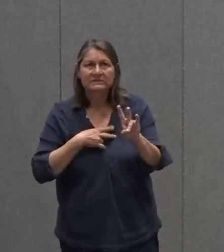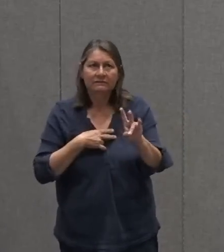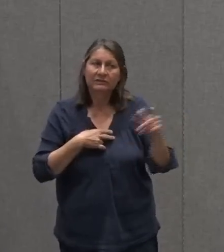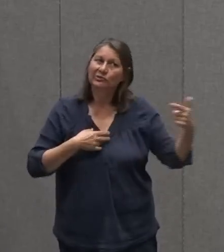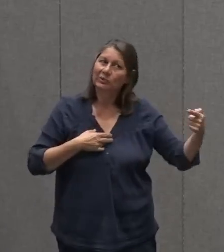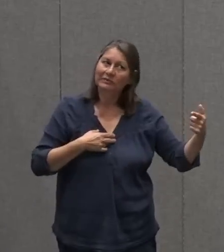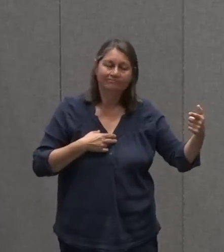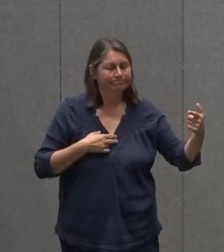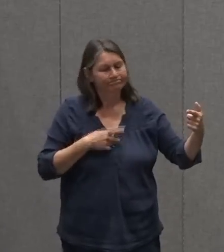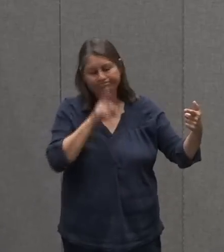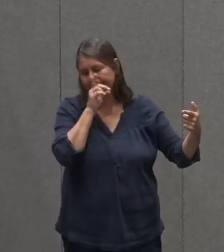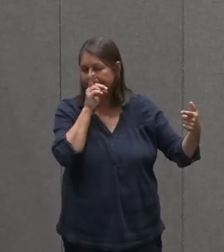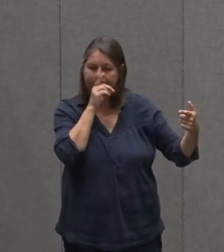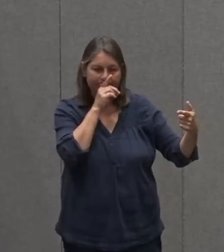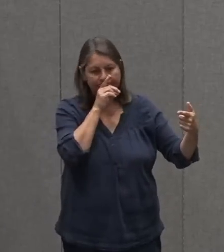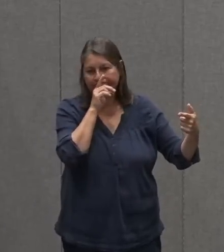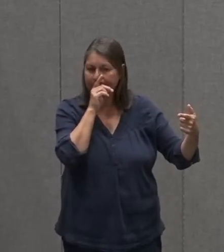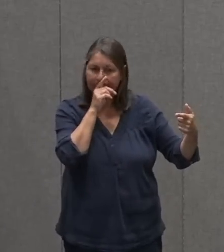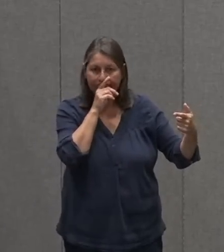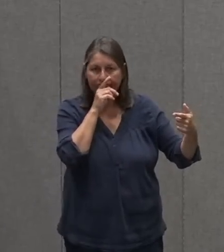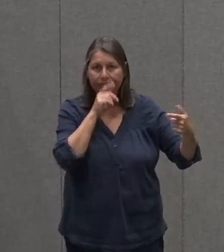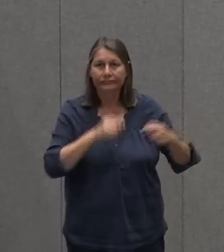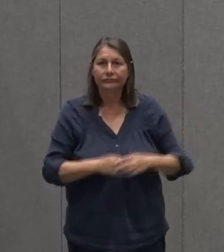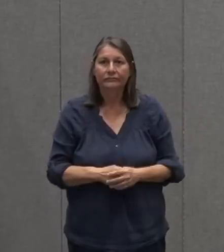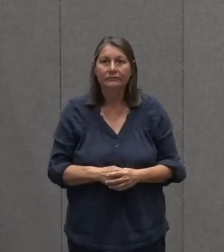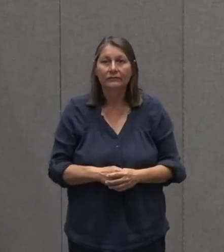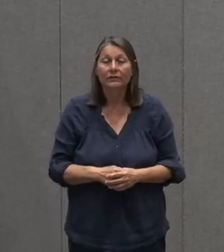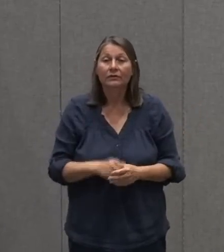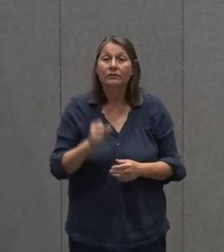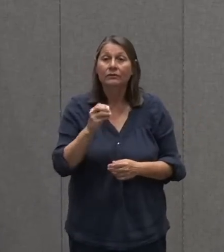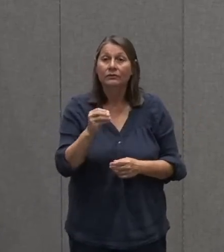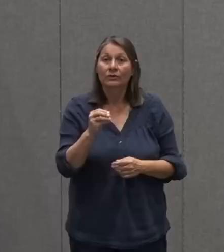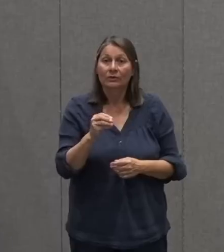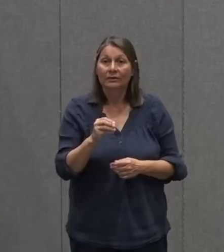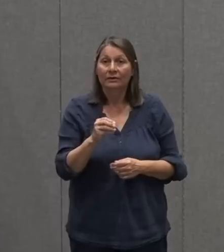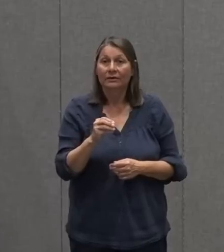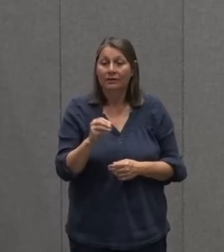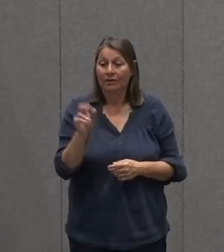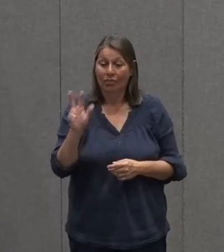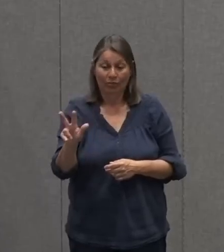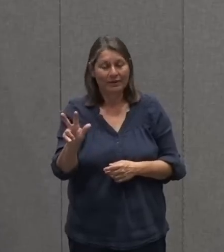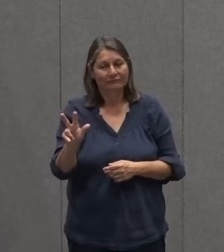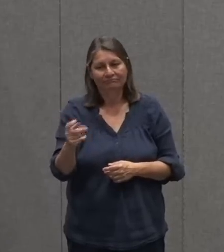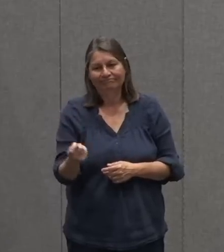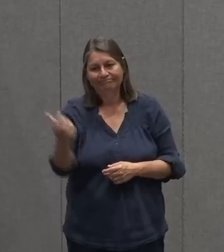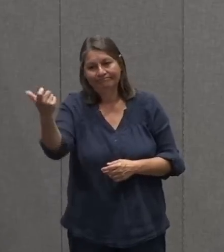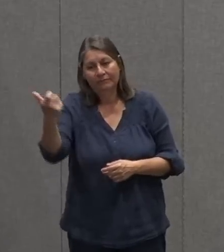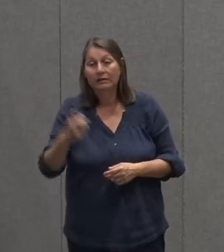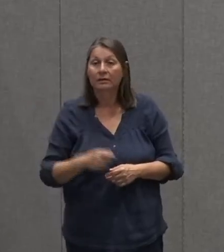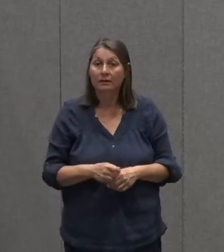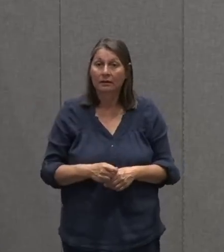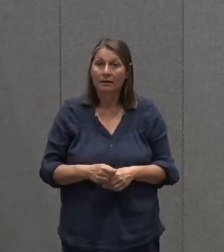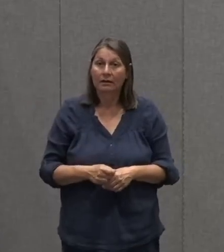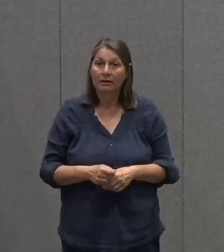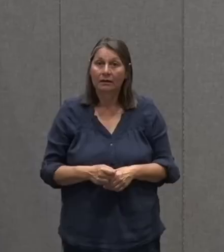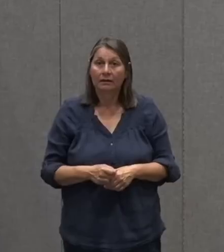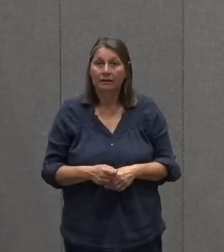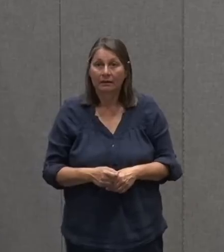Nope, that didn't work. So three wouldn't have been a factor. Then we could have gone to four, what times four gets to 20?